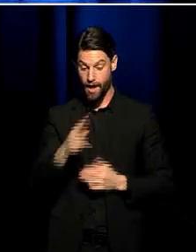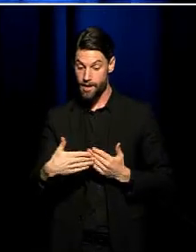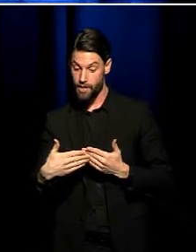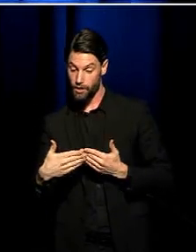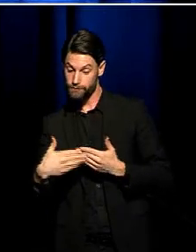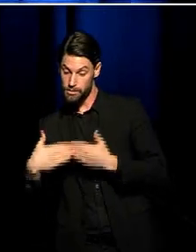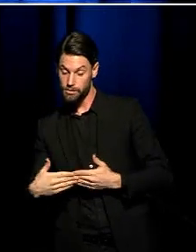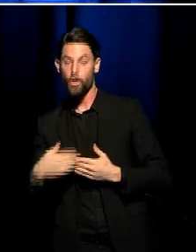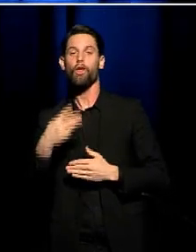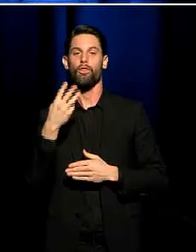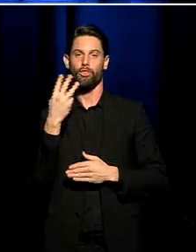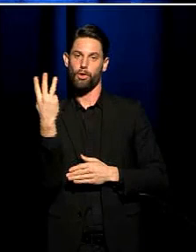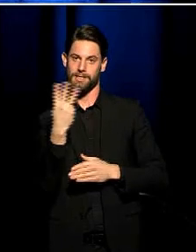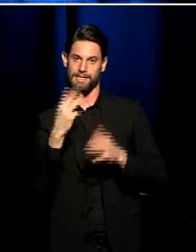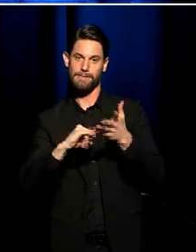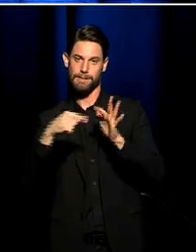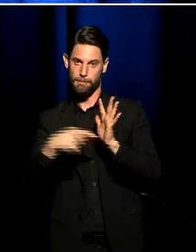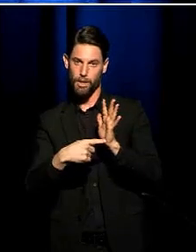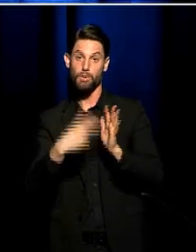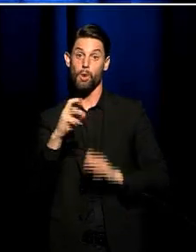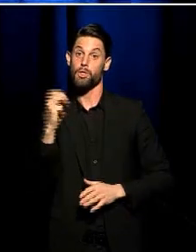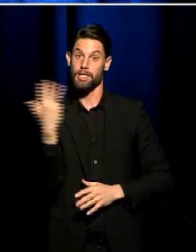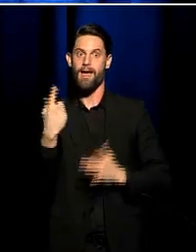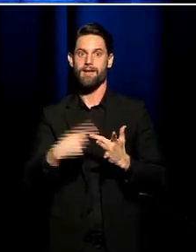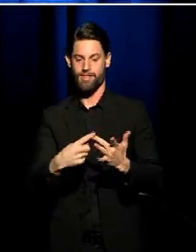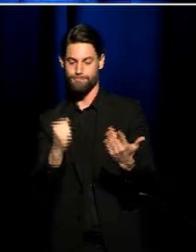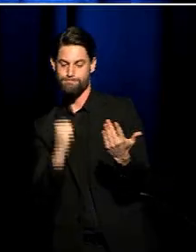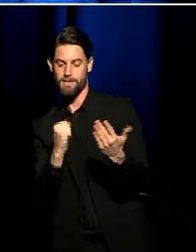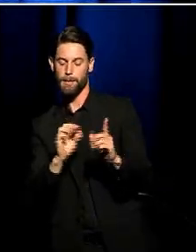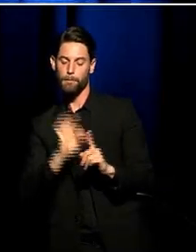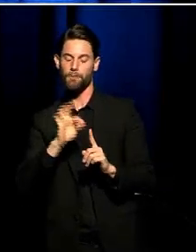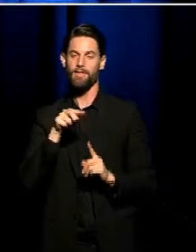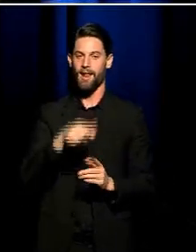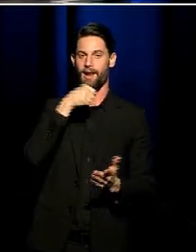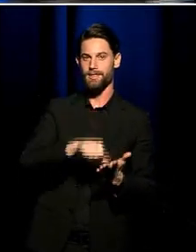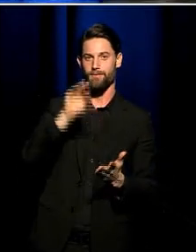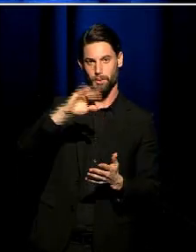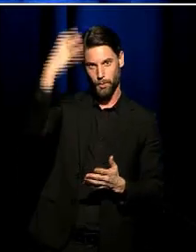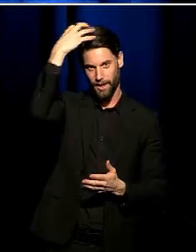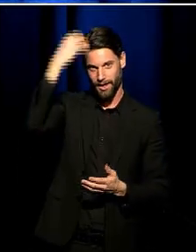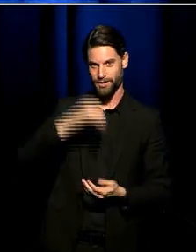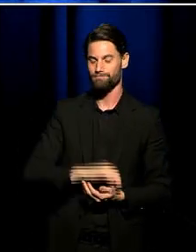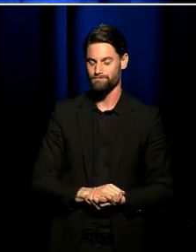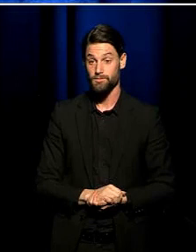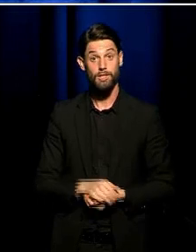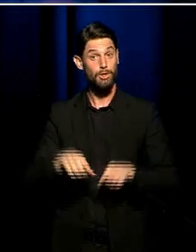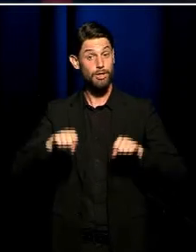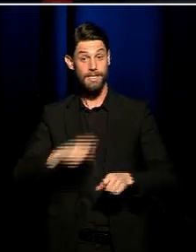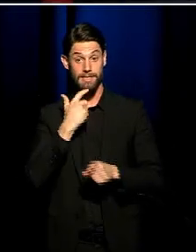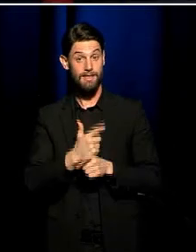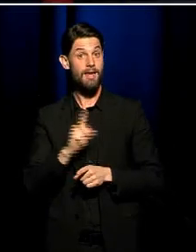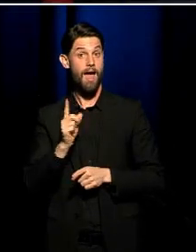September 2019. September 2019. I shall now ask Commissioner Mason to make an